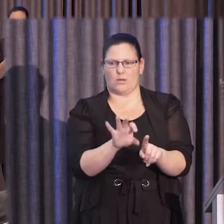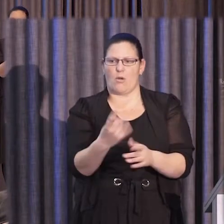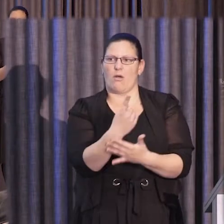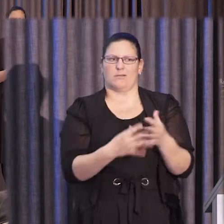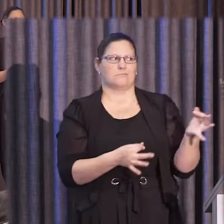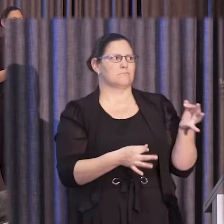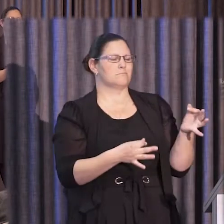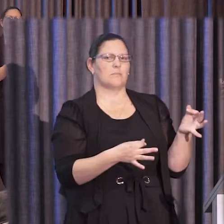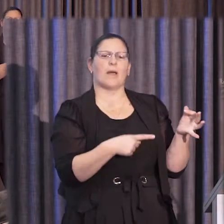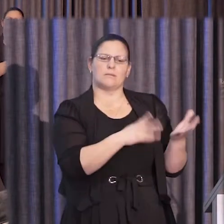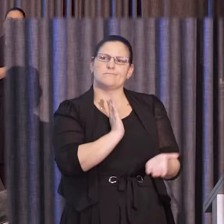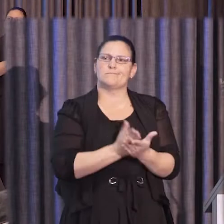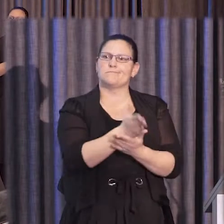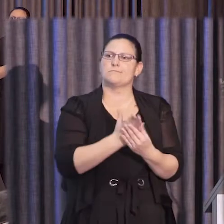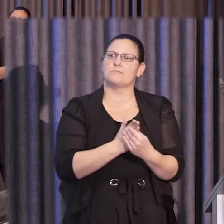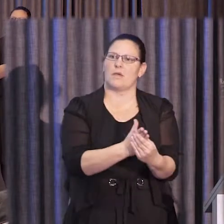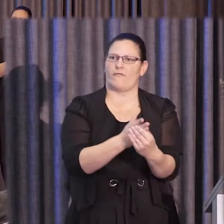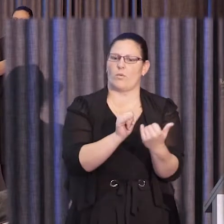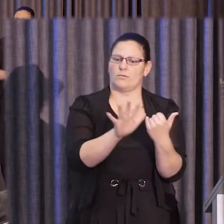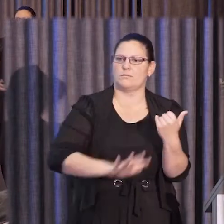what does this actually mean for people living and working on the ground?